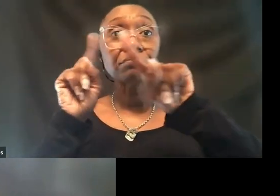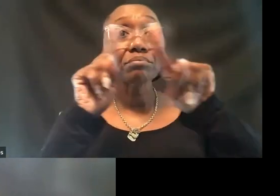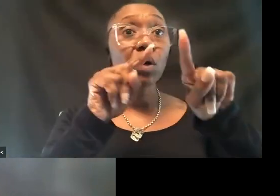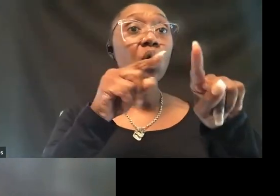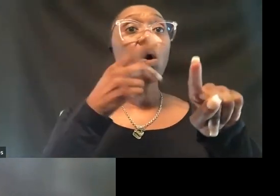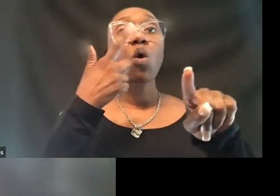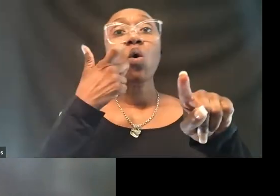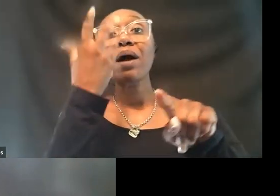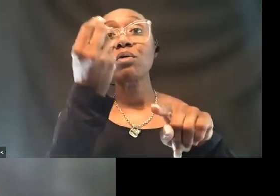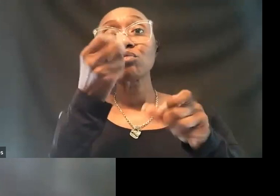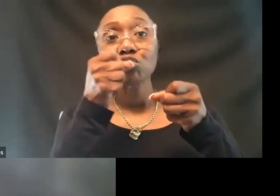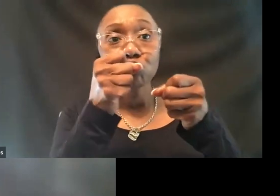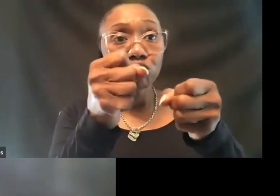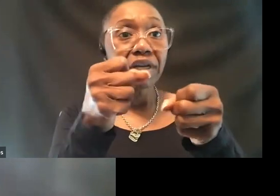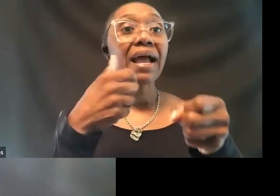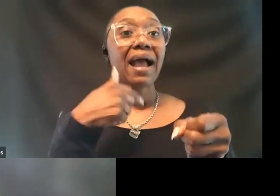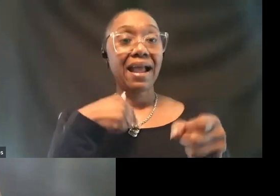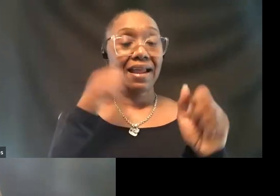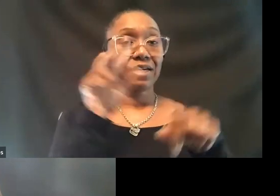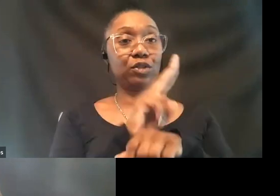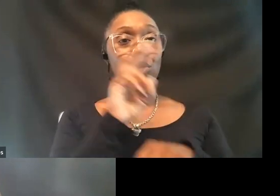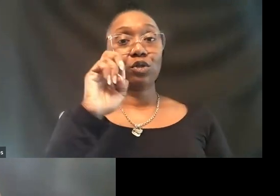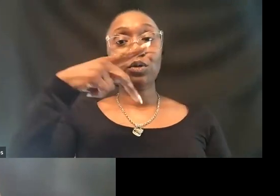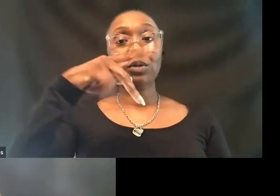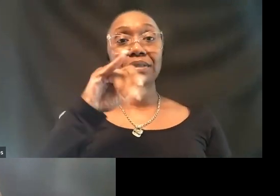Like I'm also able to get that through epic care link. So so they do they do have that option.